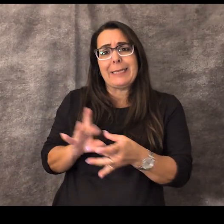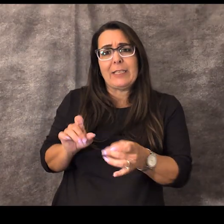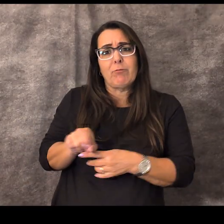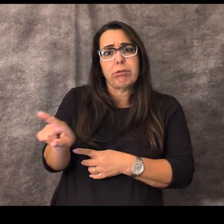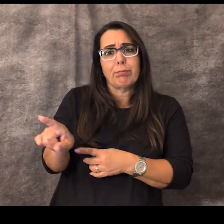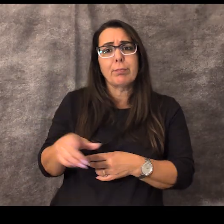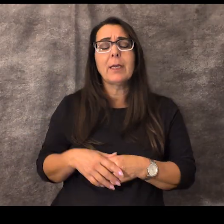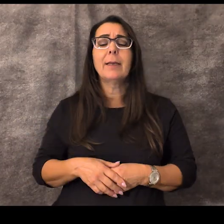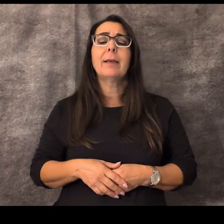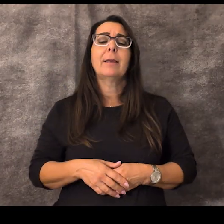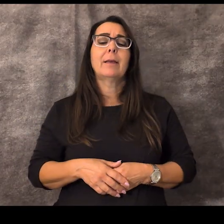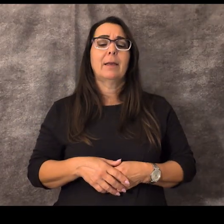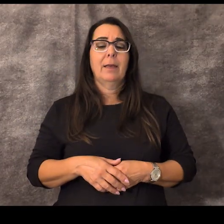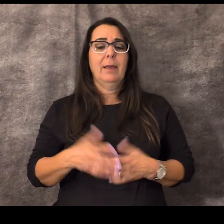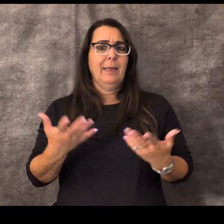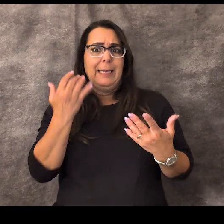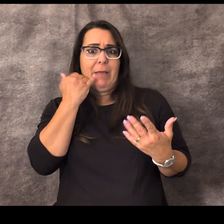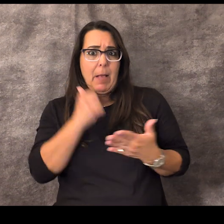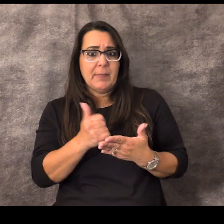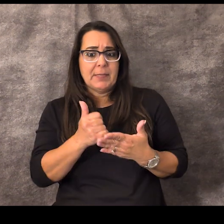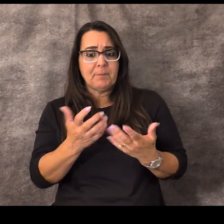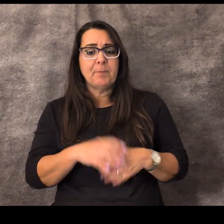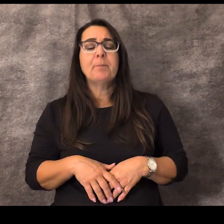We've also built out their mobile crisis teams